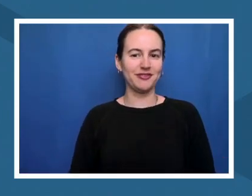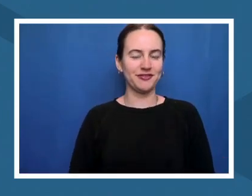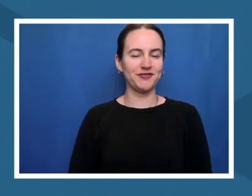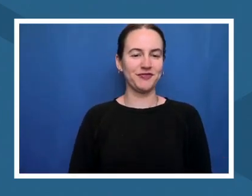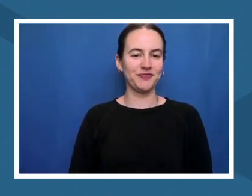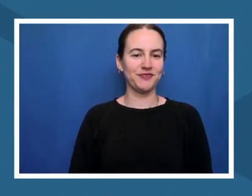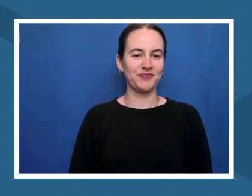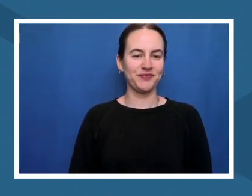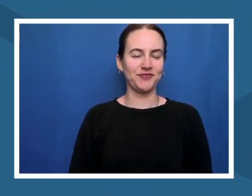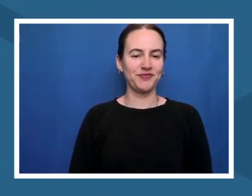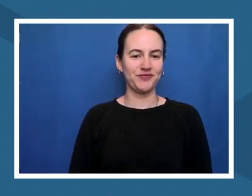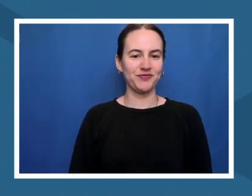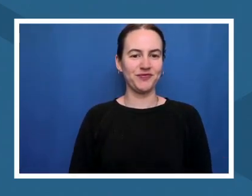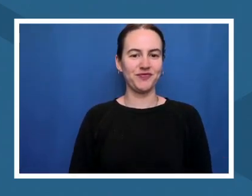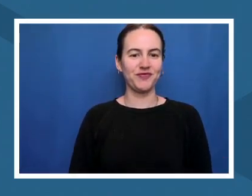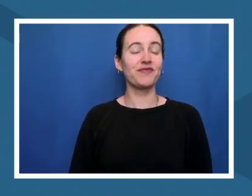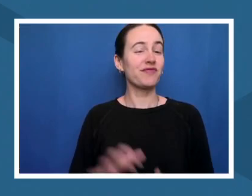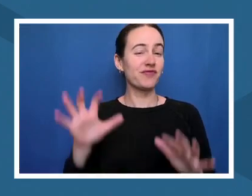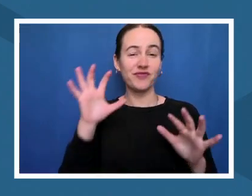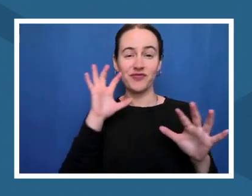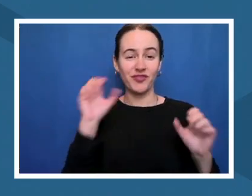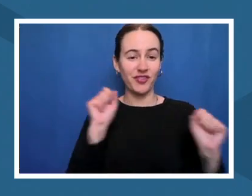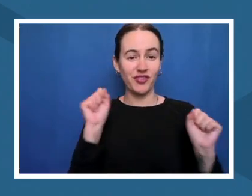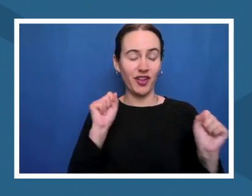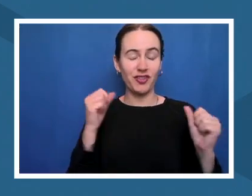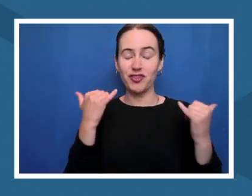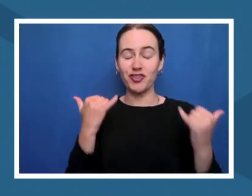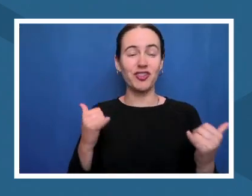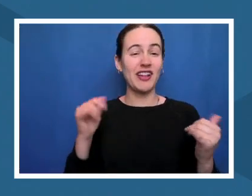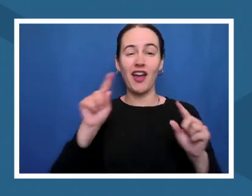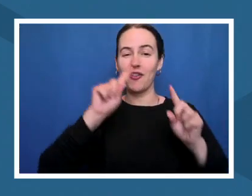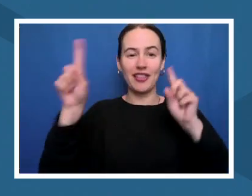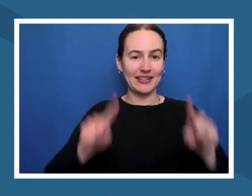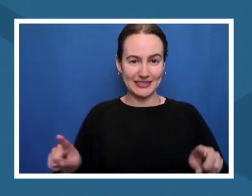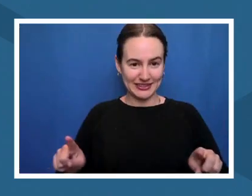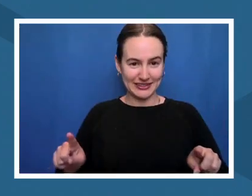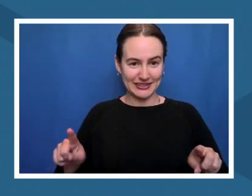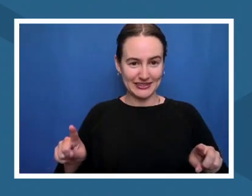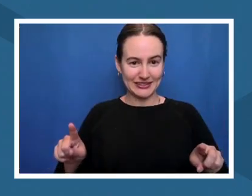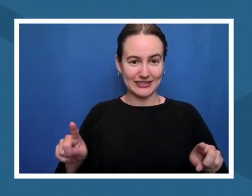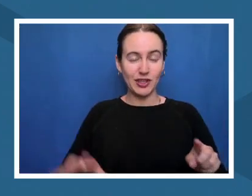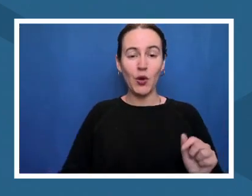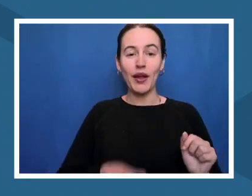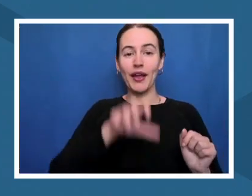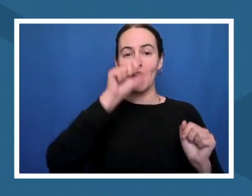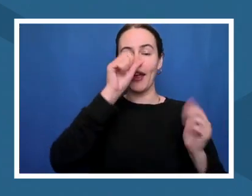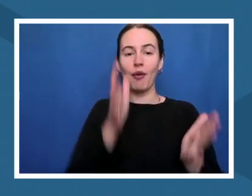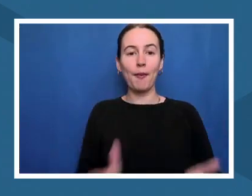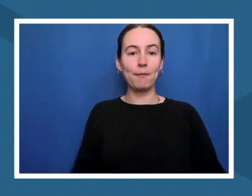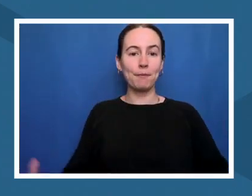and with the thunder comes lightning